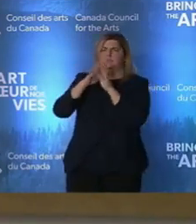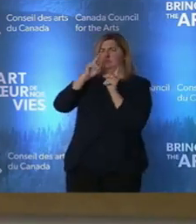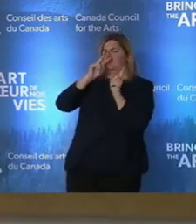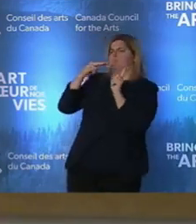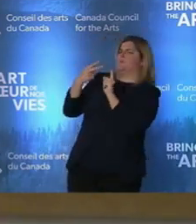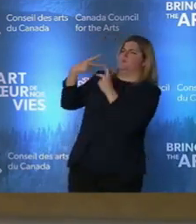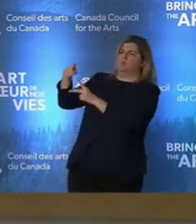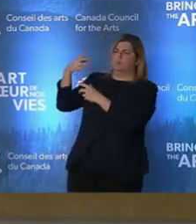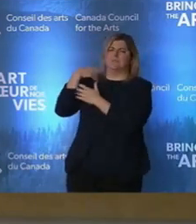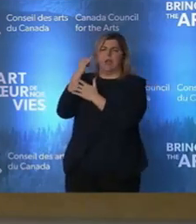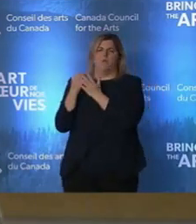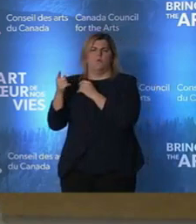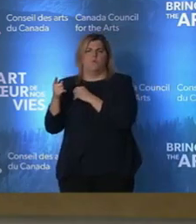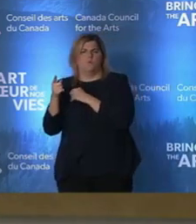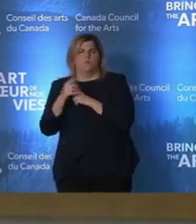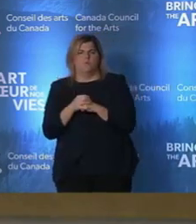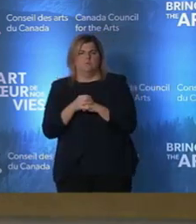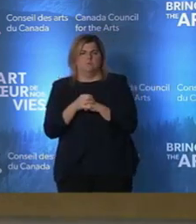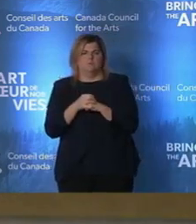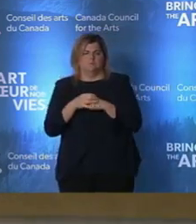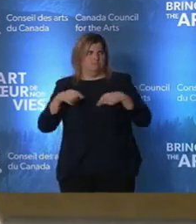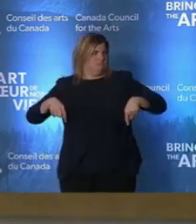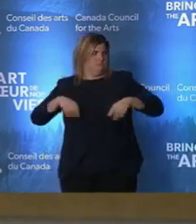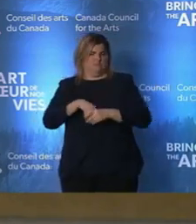Because, being a consultant in the field,